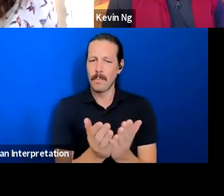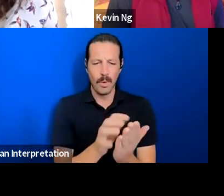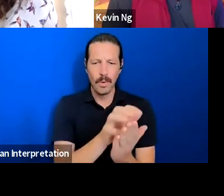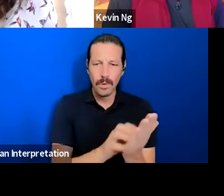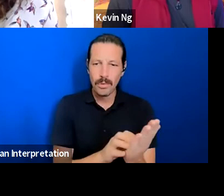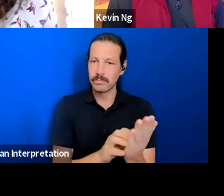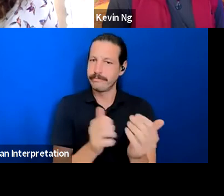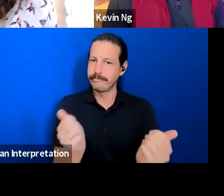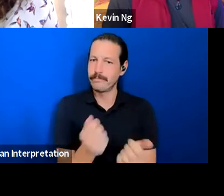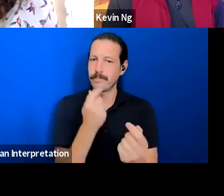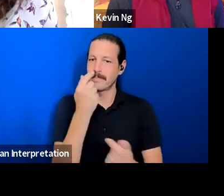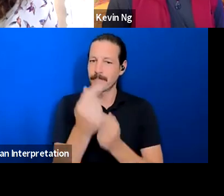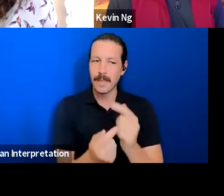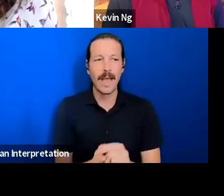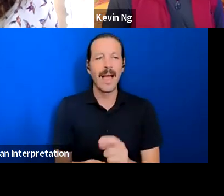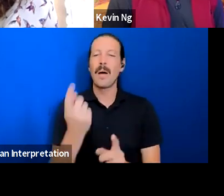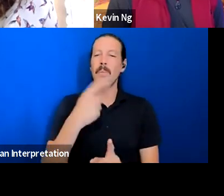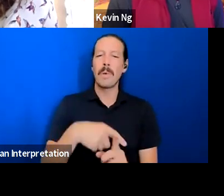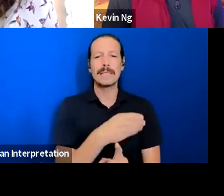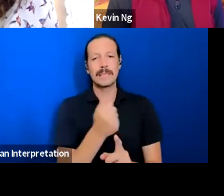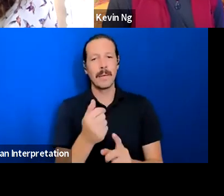you know, if it's working with First Nations or people with disabilities,